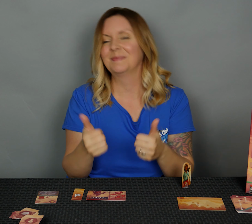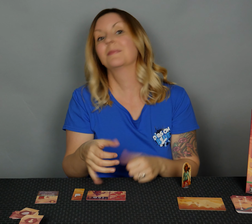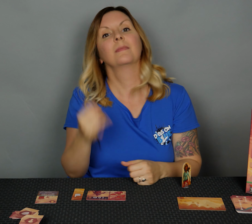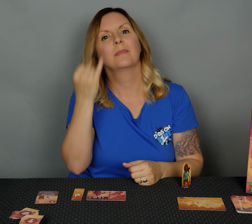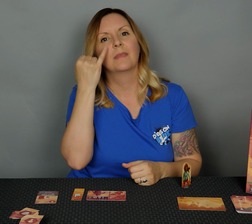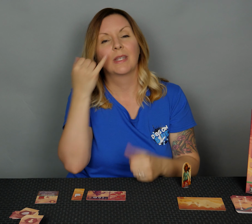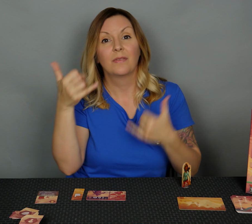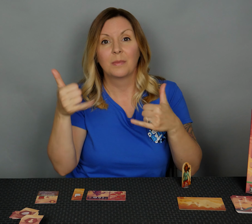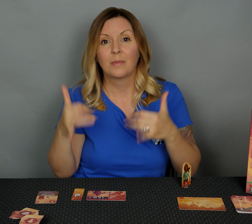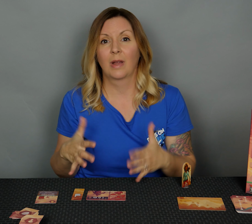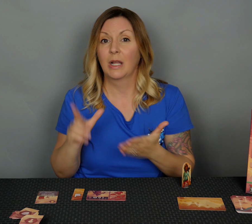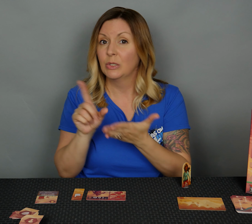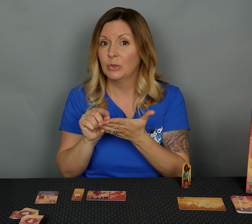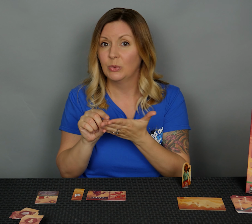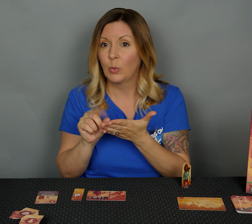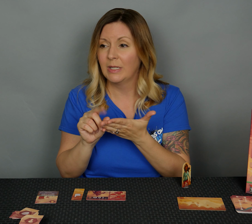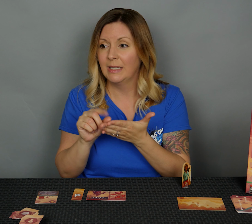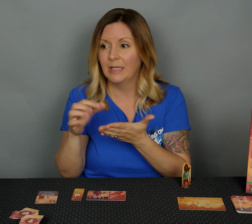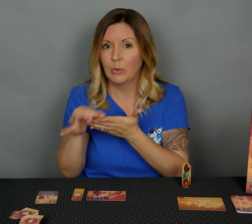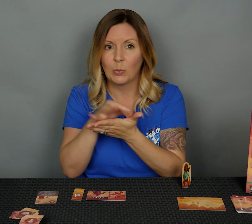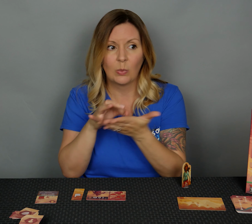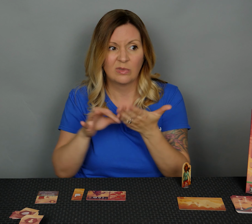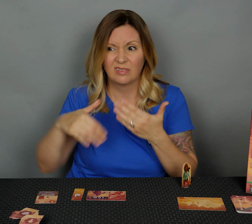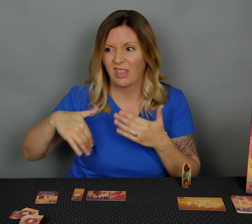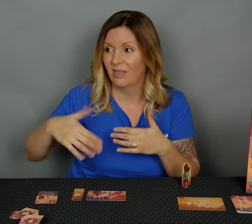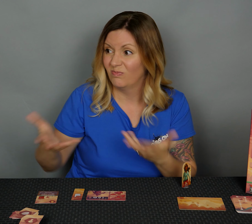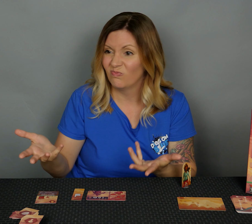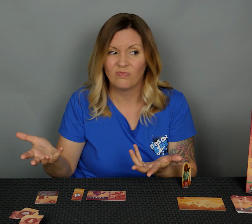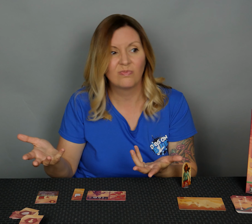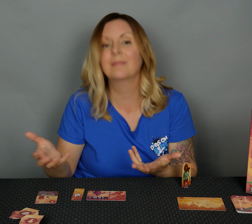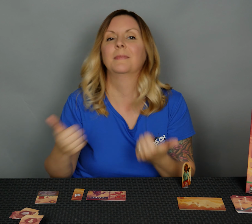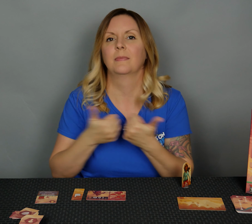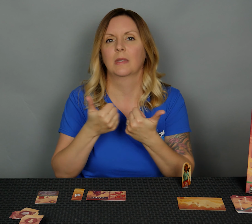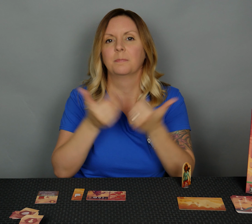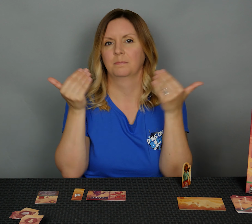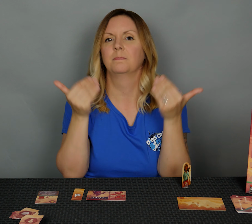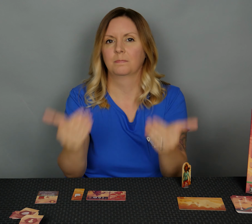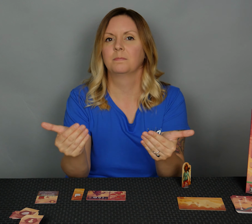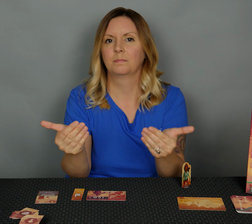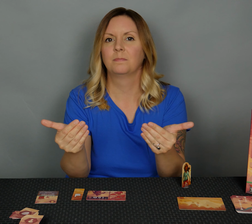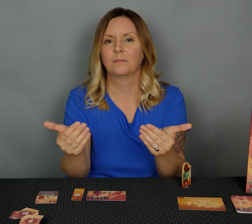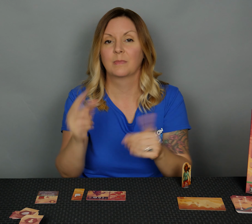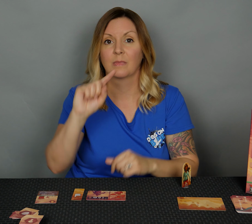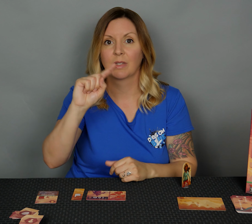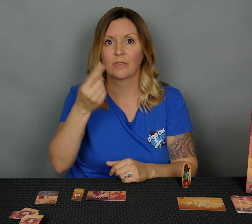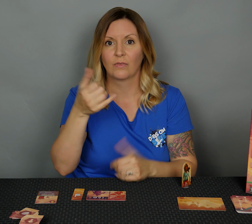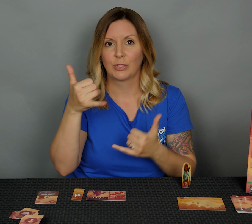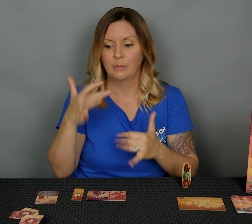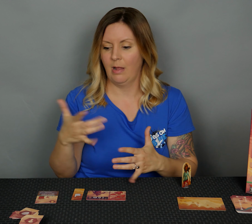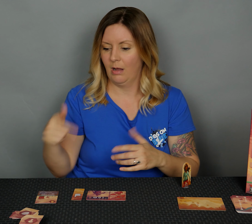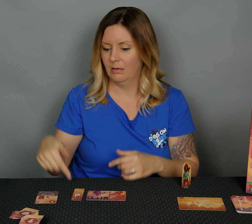But, if no one has 20 coins yet, play continues by giving the first player marker to the next